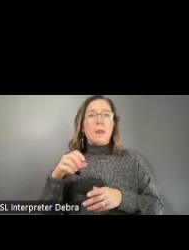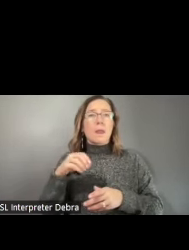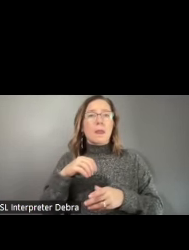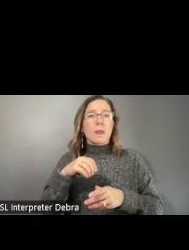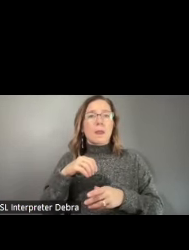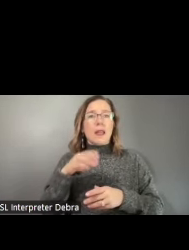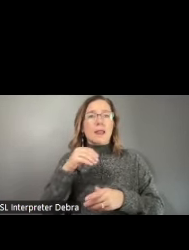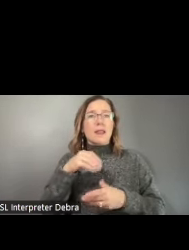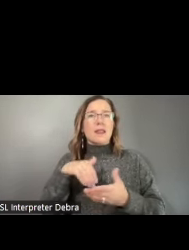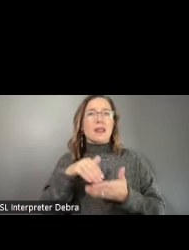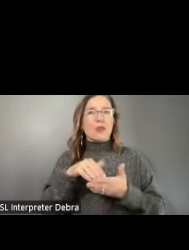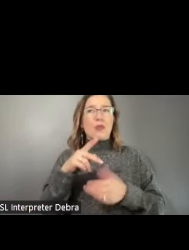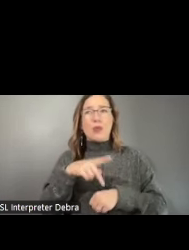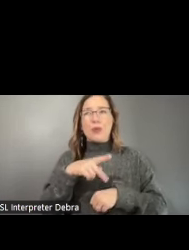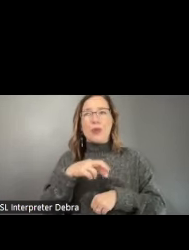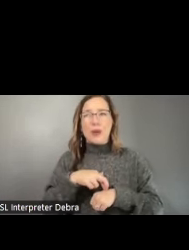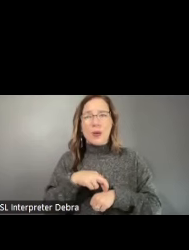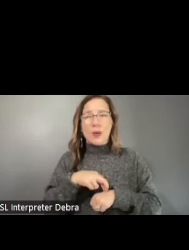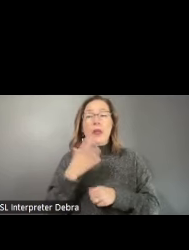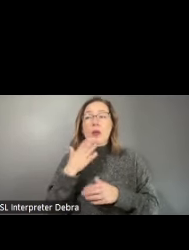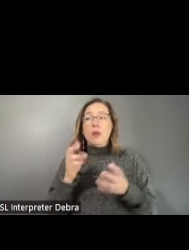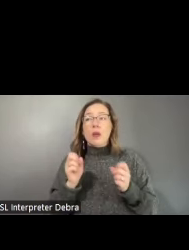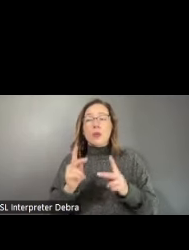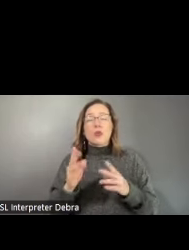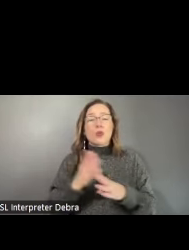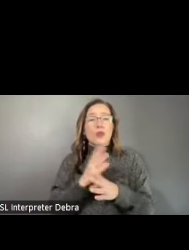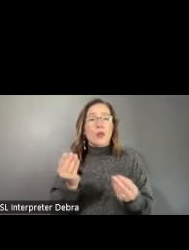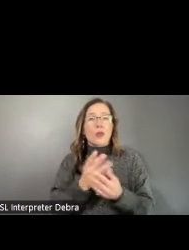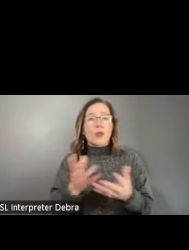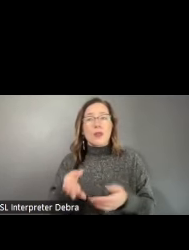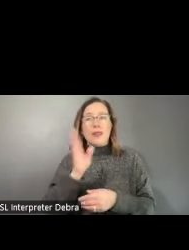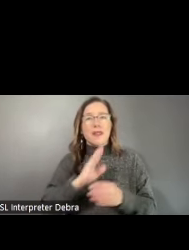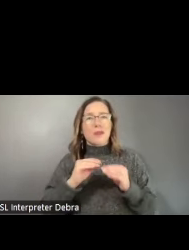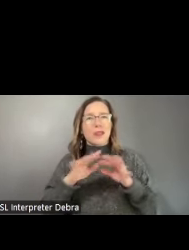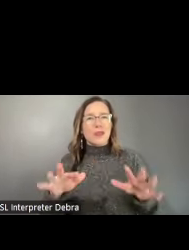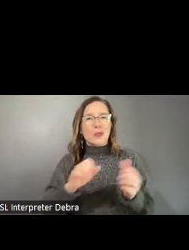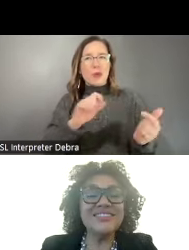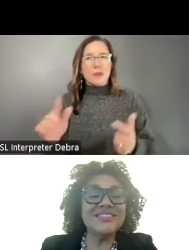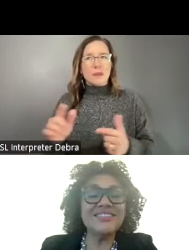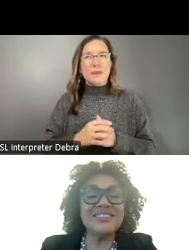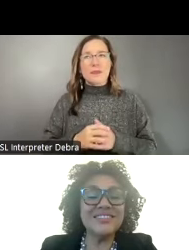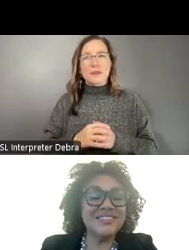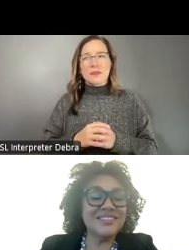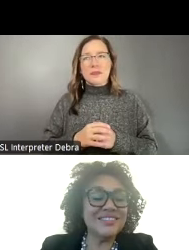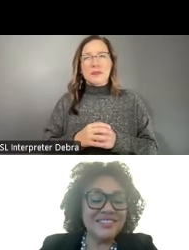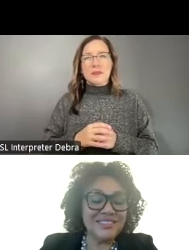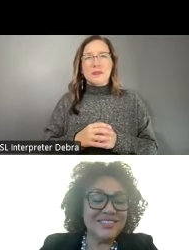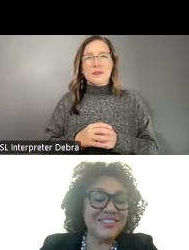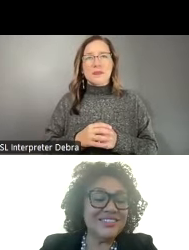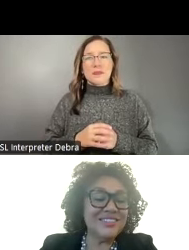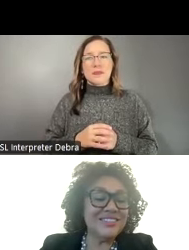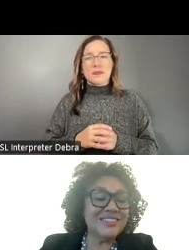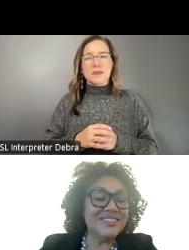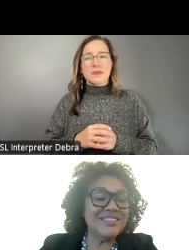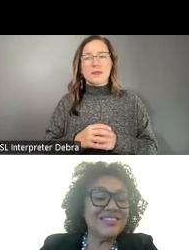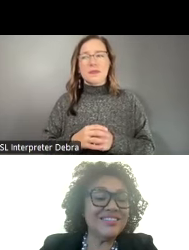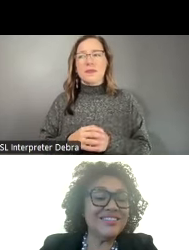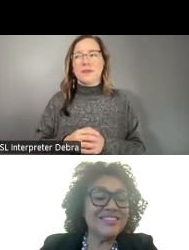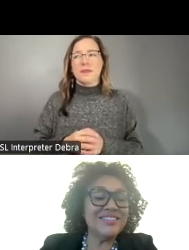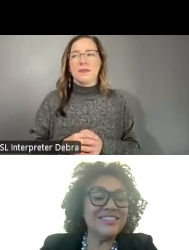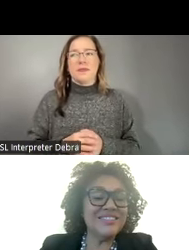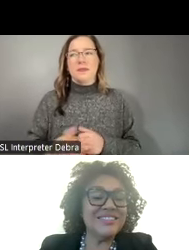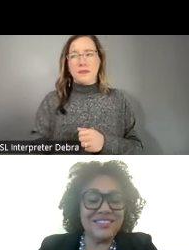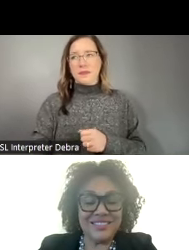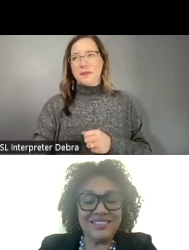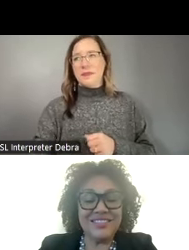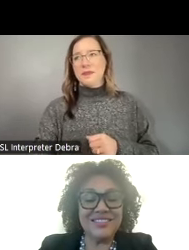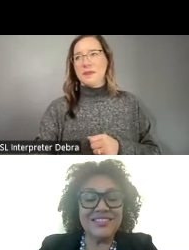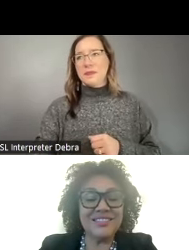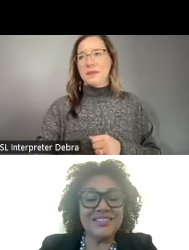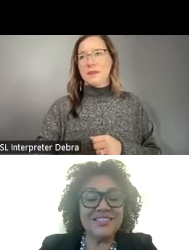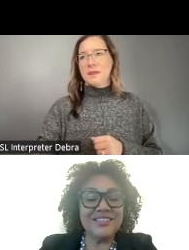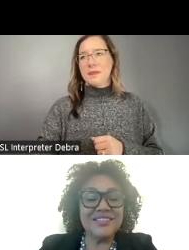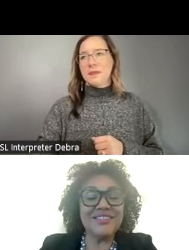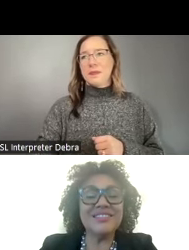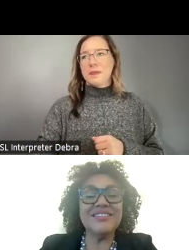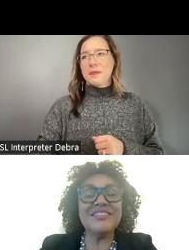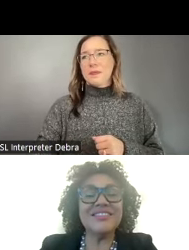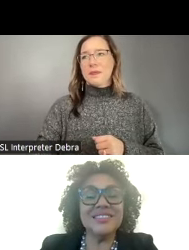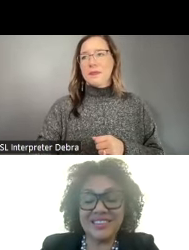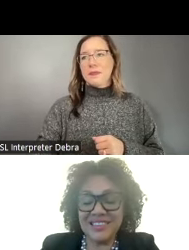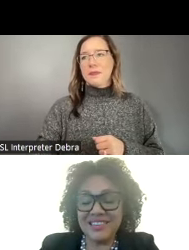Rico. Thanks for the opportunity to share this with all of you. God bless you all. Hello and--